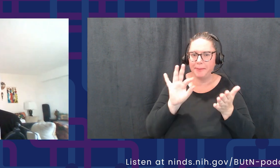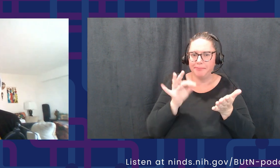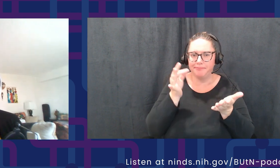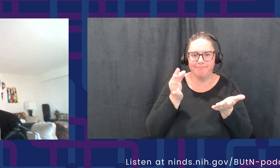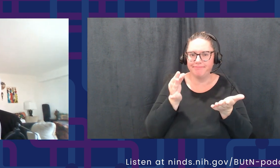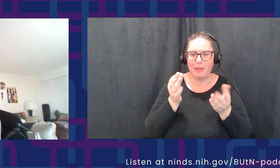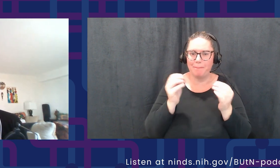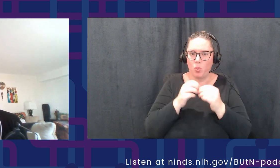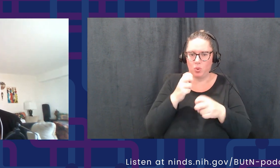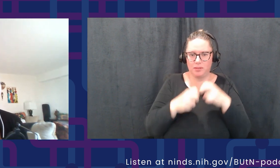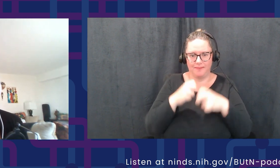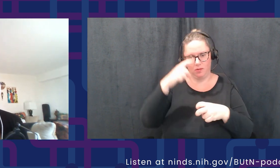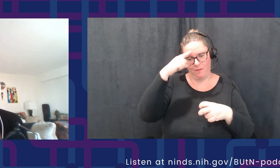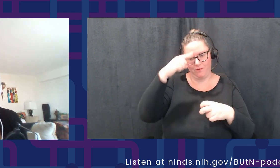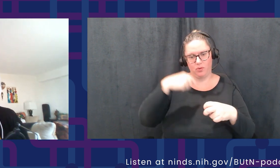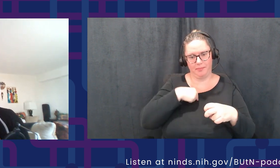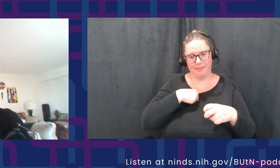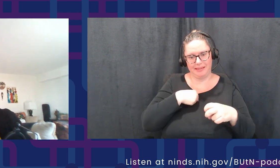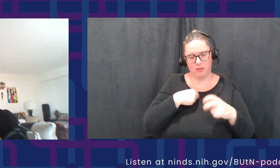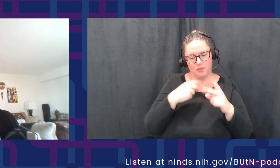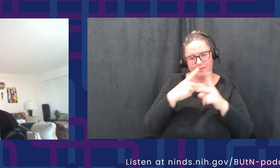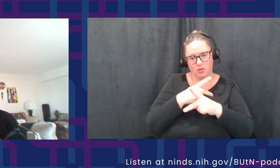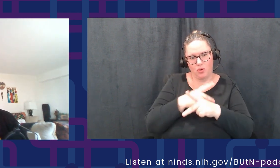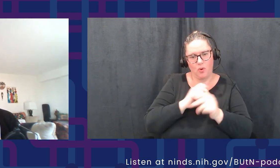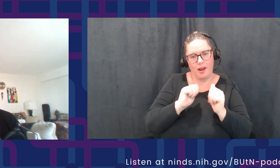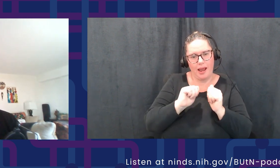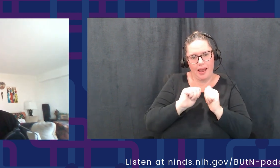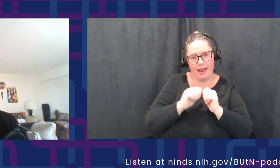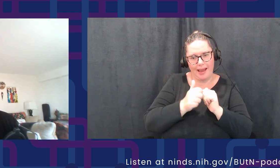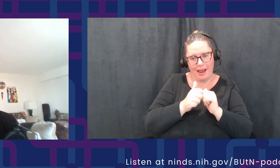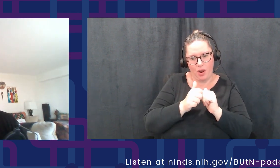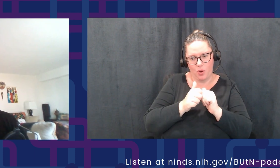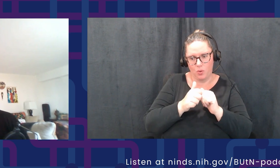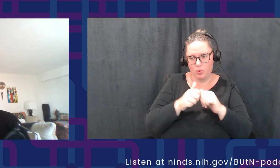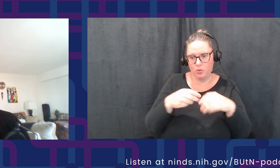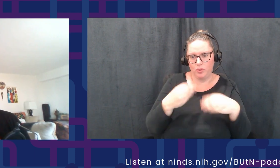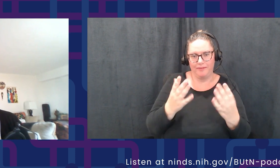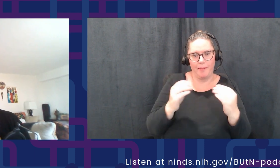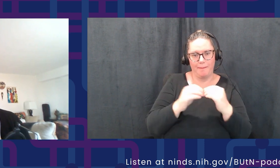And so it's more difficult for you to sort of figure out how to give a more complete picture.